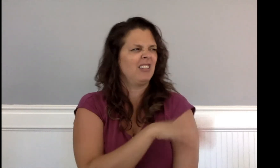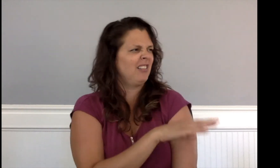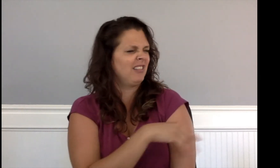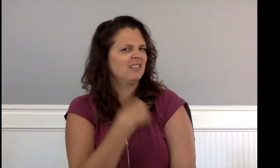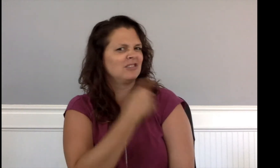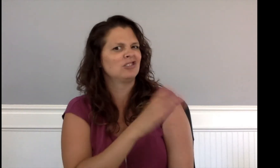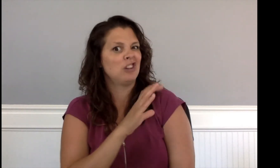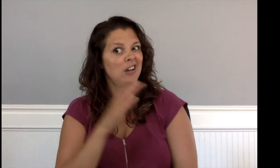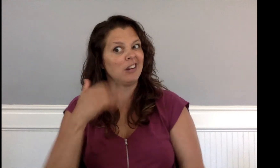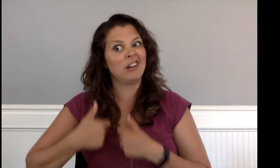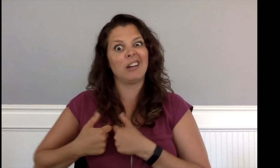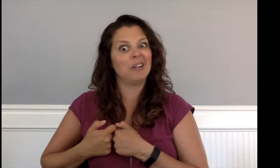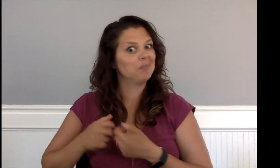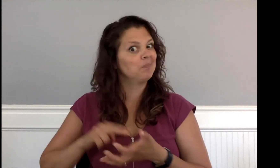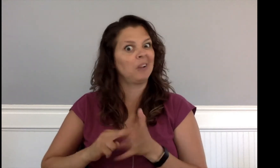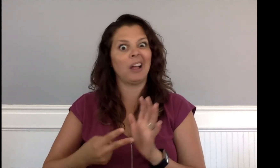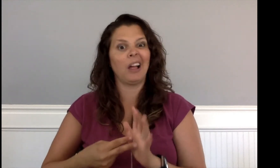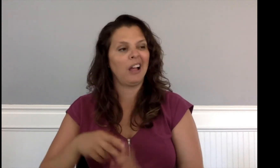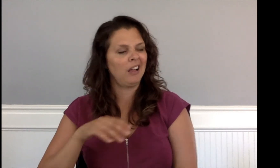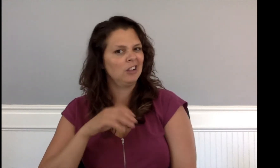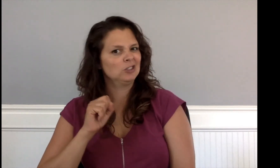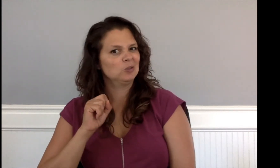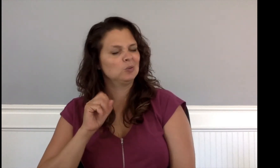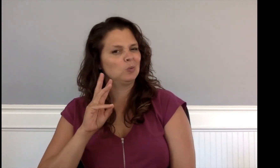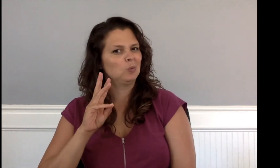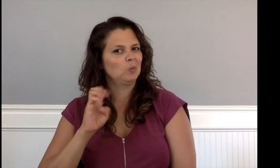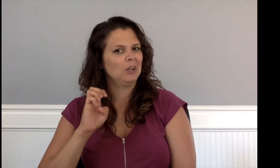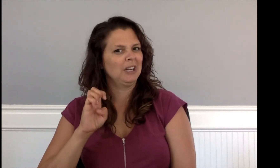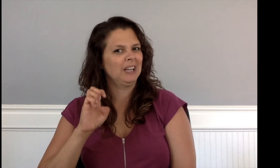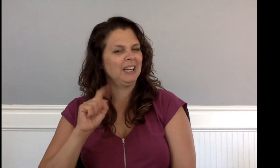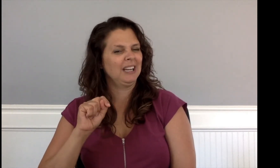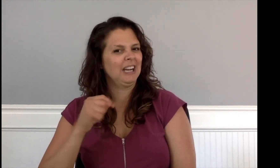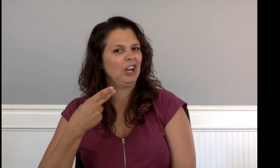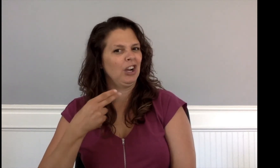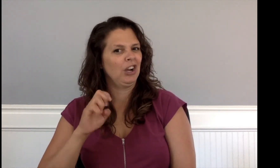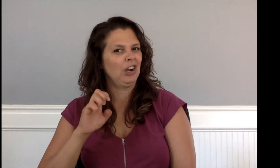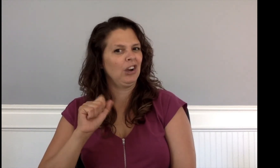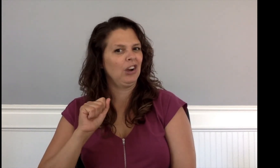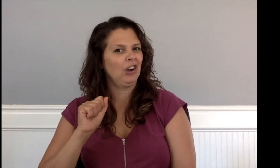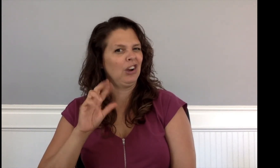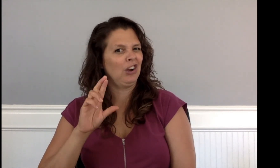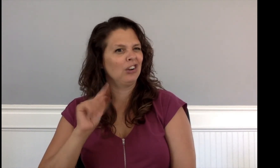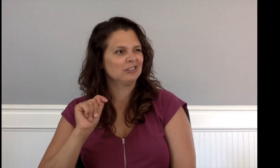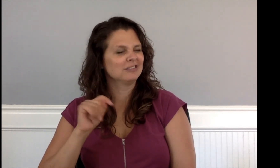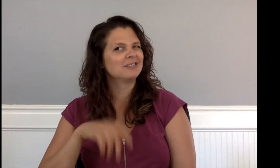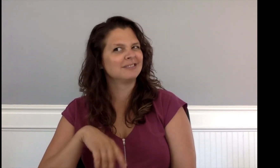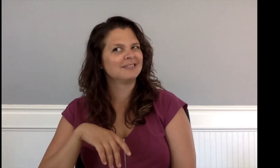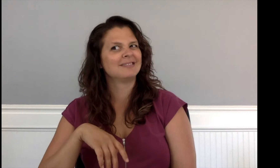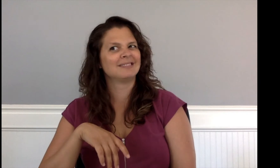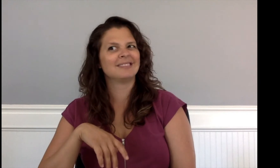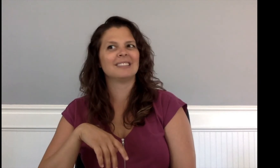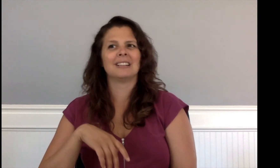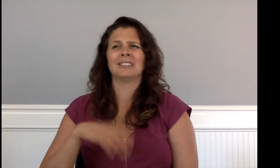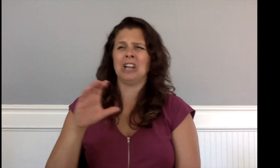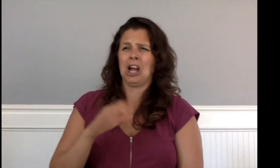Frog fingerspelled to Charlie what that sign meant. "Sweetheart"